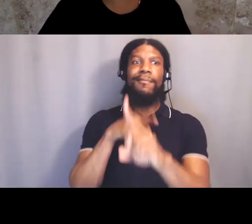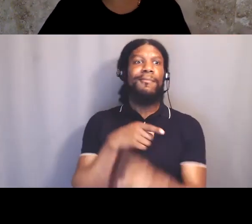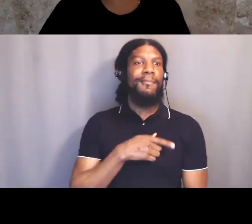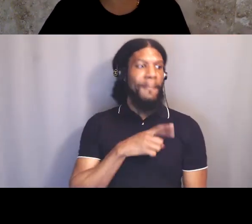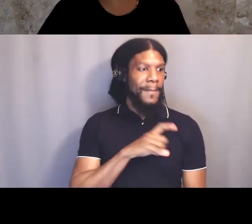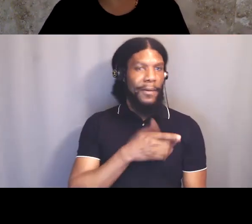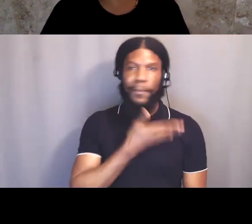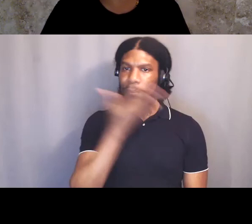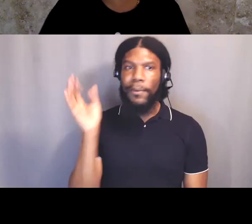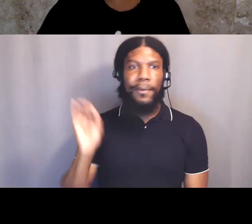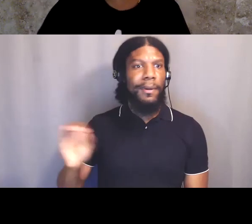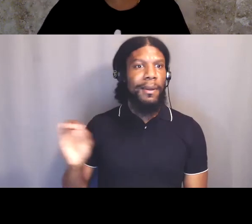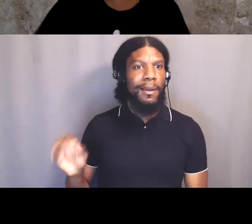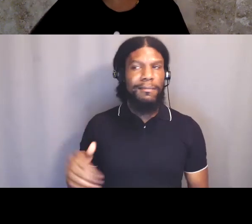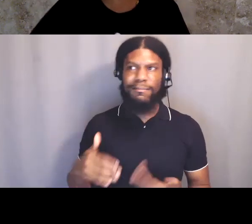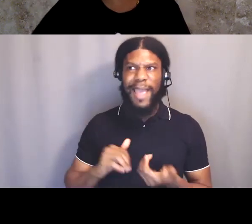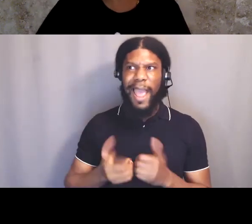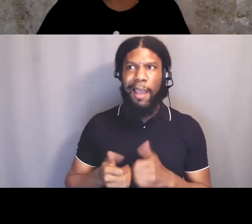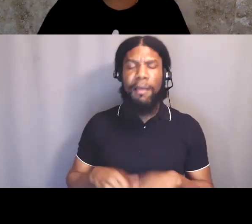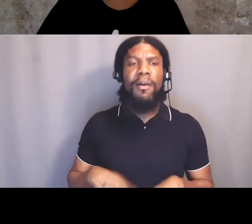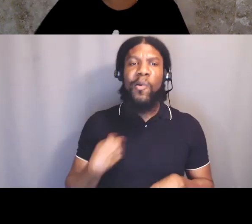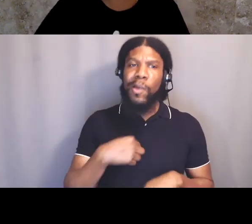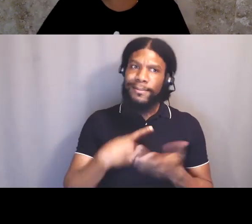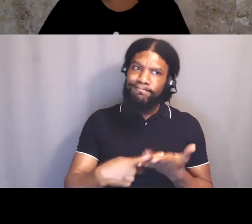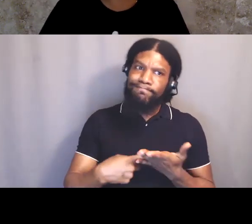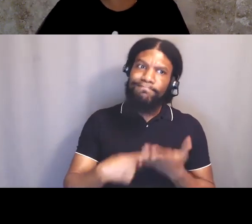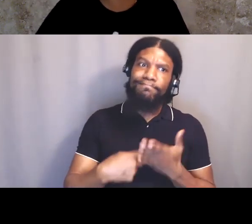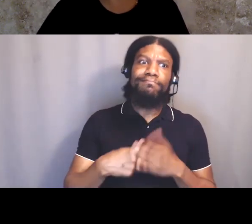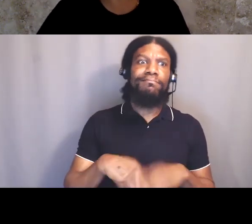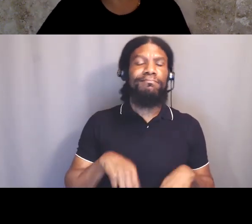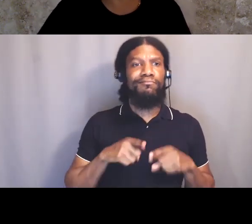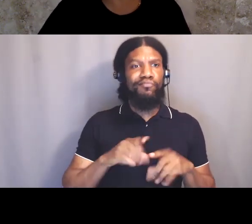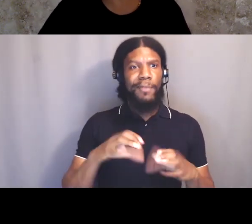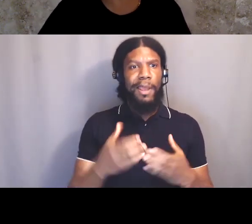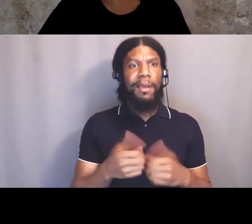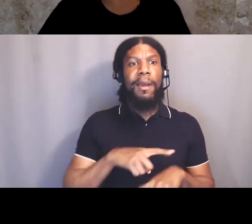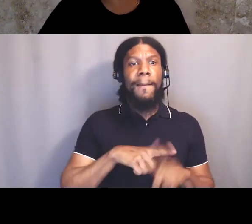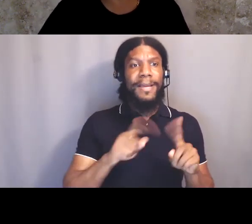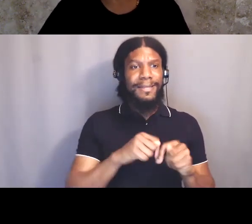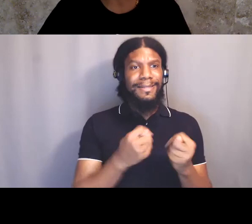while the Black Lives Matter arts and culture team has built this exhibit at the Museum of Social Justice.